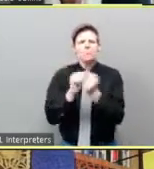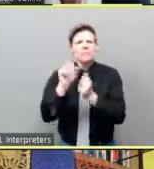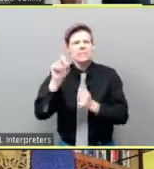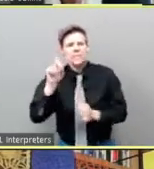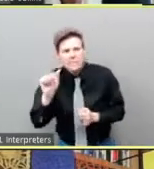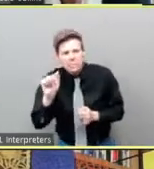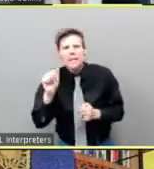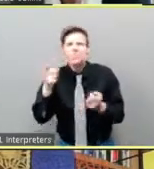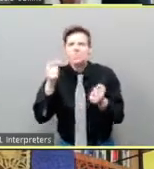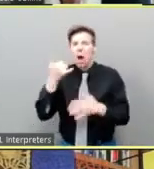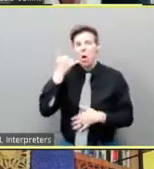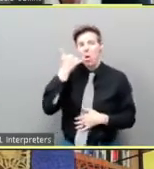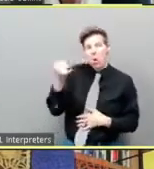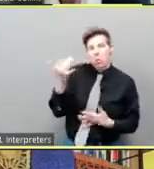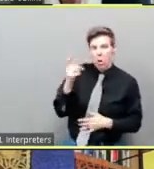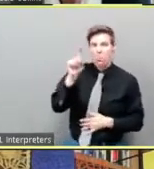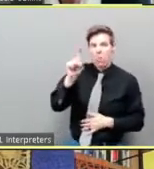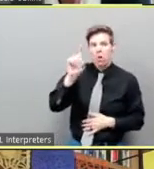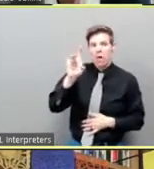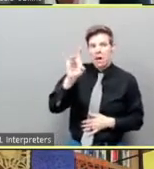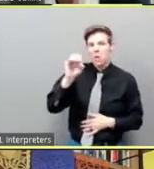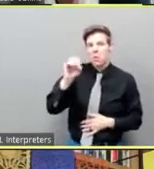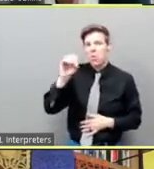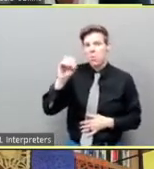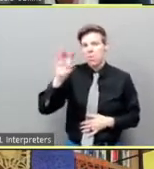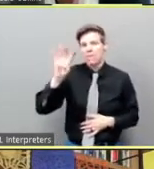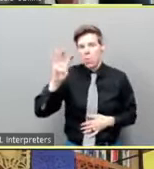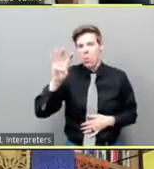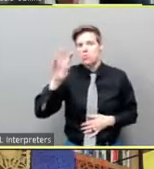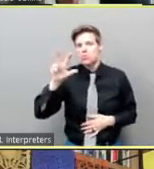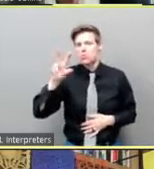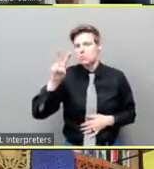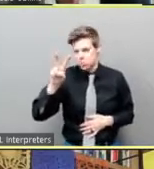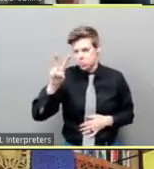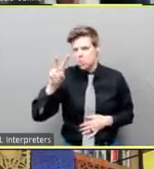scheduling. And if I said that too fast I'm gonna say it again for seniors and